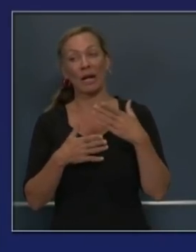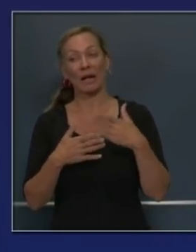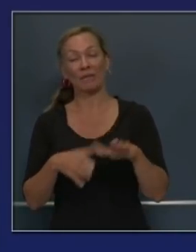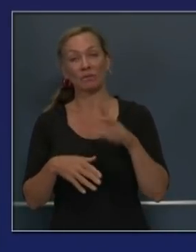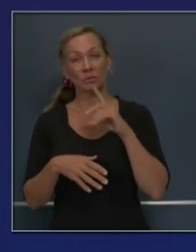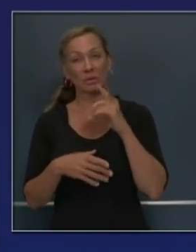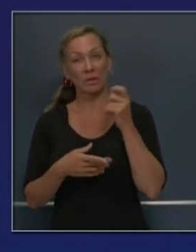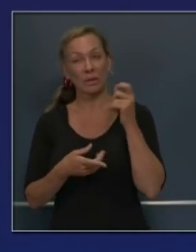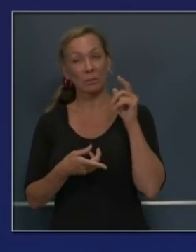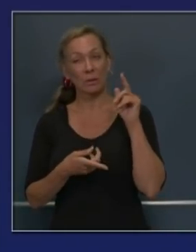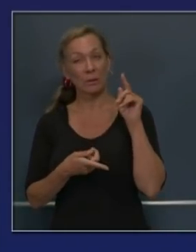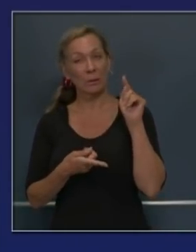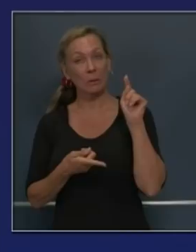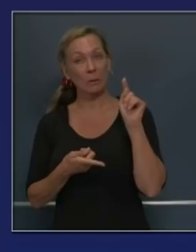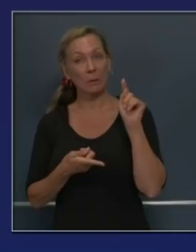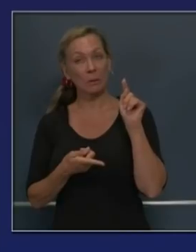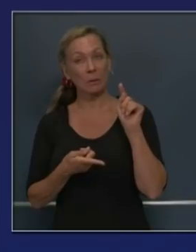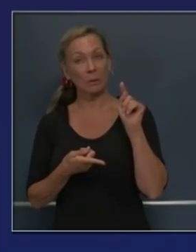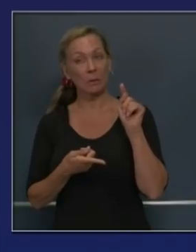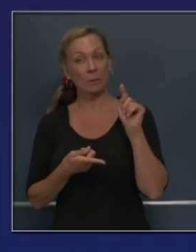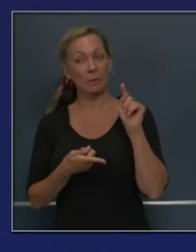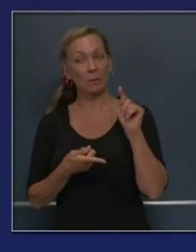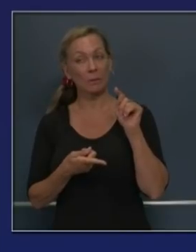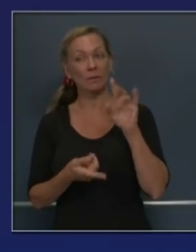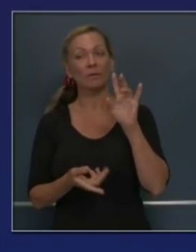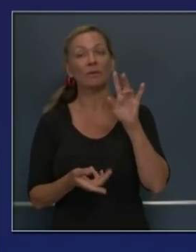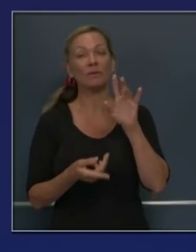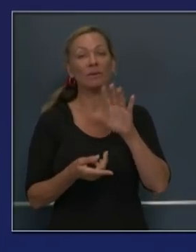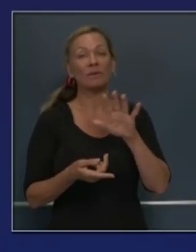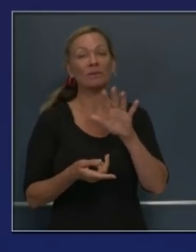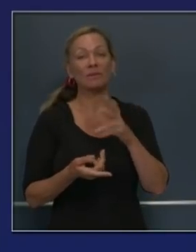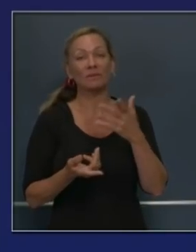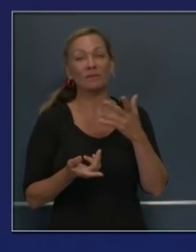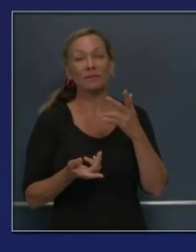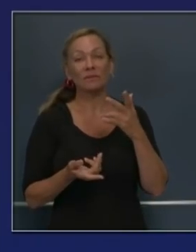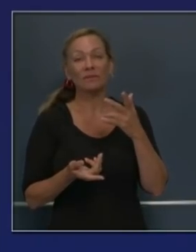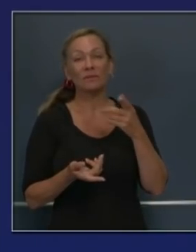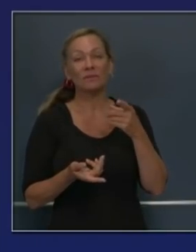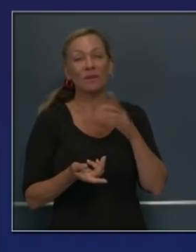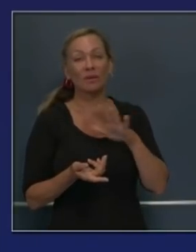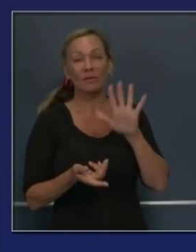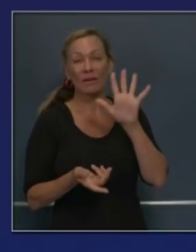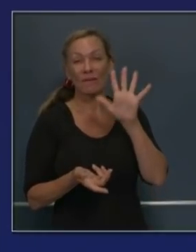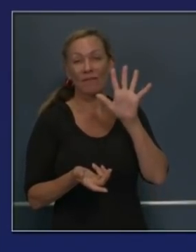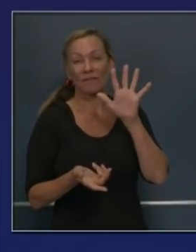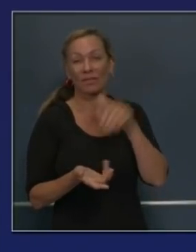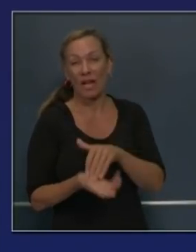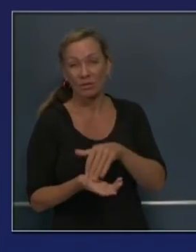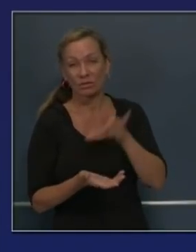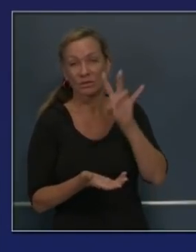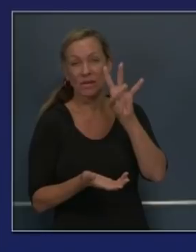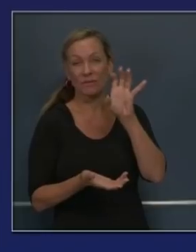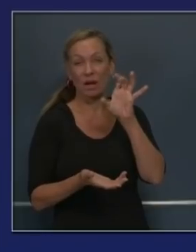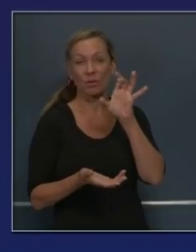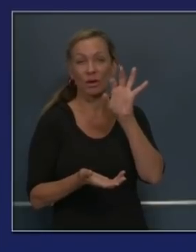CASE NUMBERS RELATED TO COVID-19 . I WANT TO PROVIDE YOU AN UPDATE YOU WILL SEE ON THE SCREEN OF SOME OF THE NEW NUMBERS THAT HAVE COME IN, THE SEVEN DAY AVERAGE THAT IS